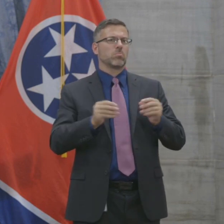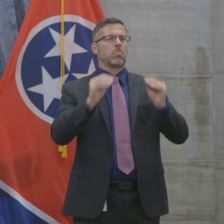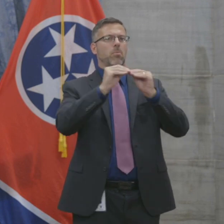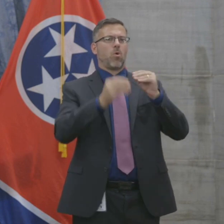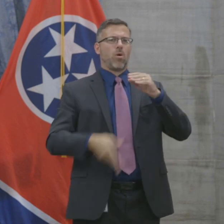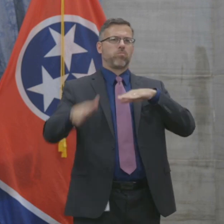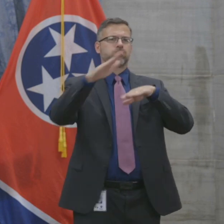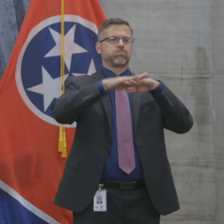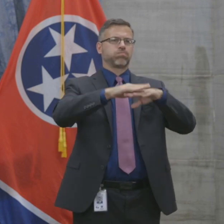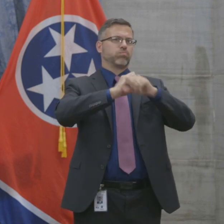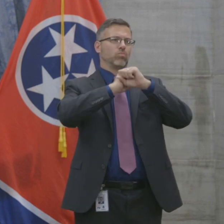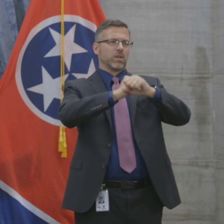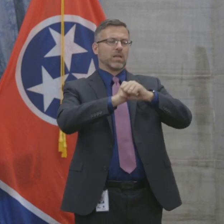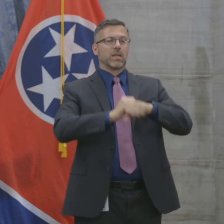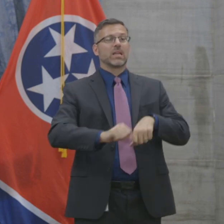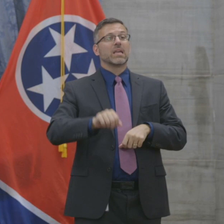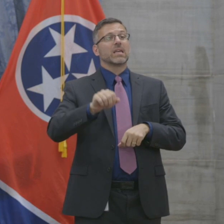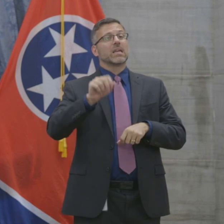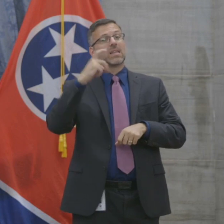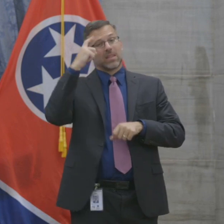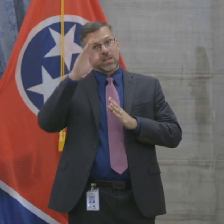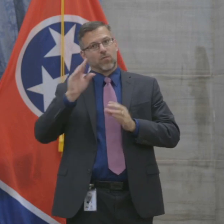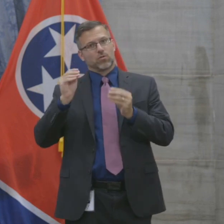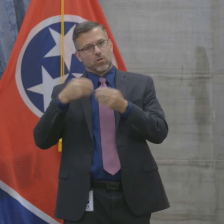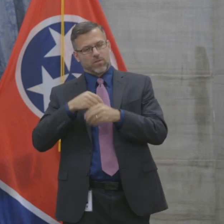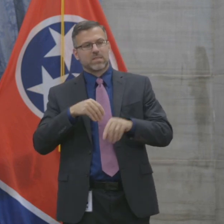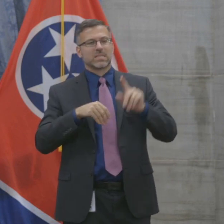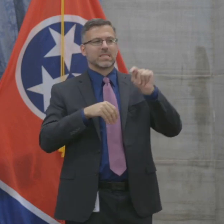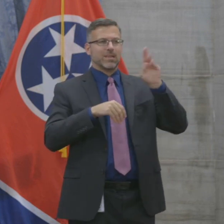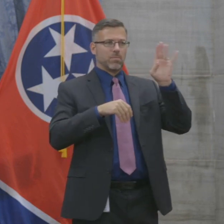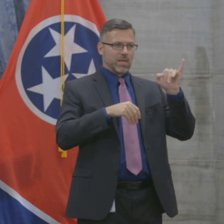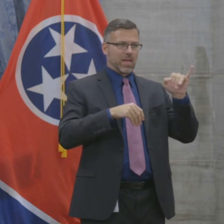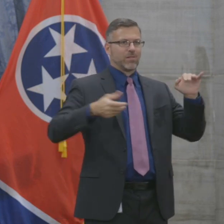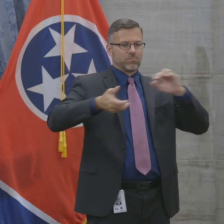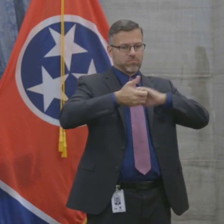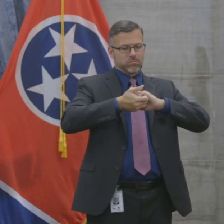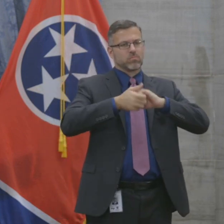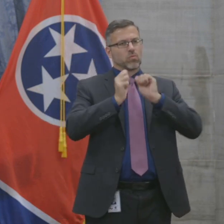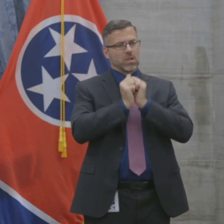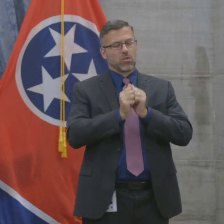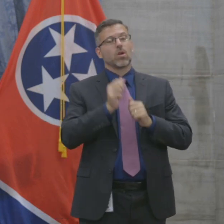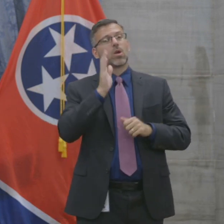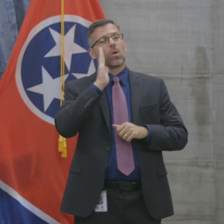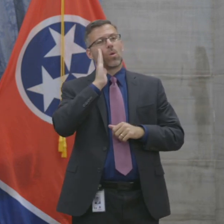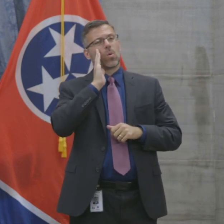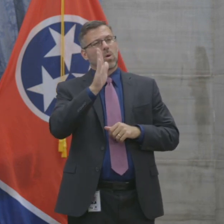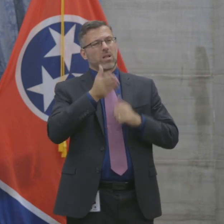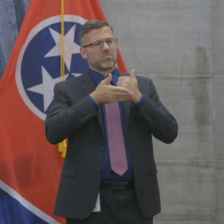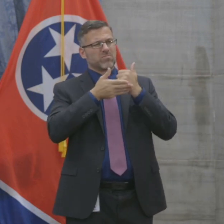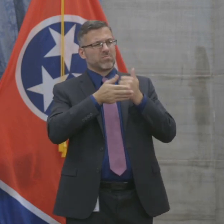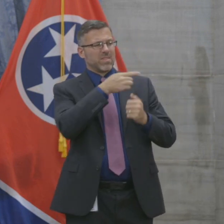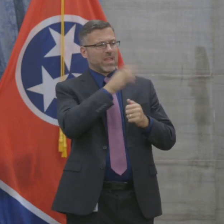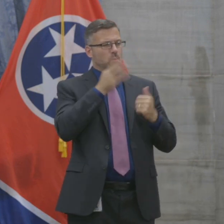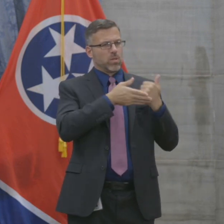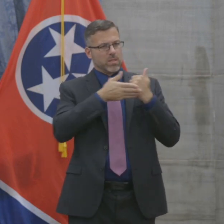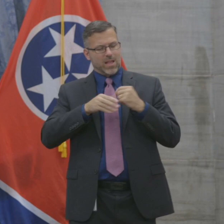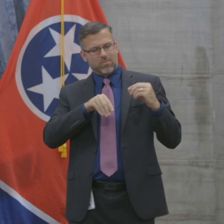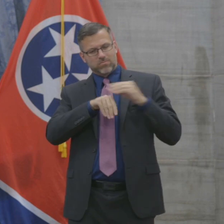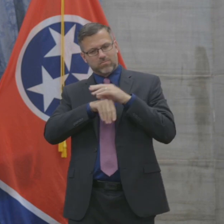to COVID cases. Transitioning into cyber security. Last week Governor Lee encouraged Tennesseans to be